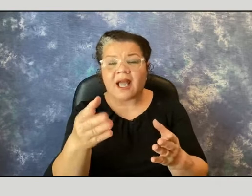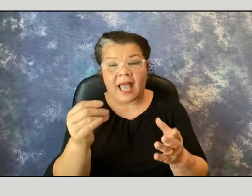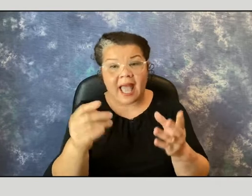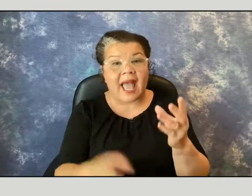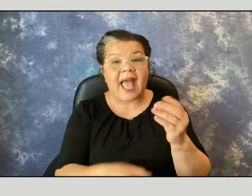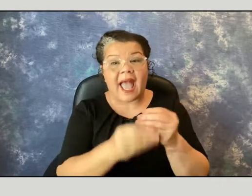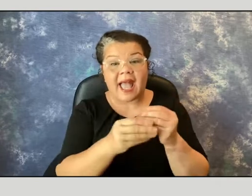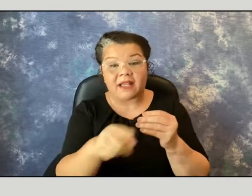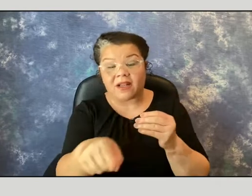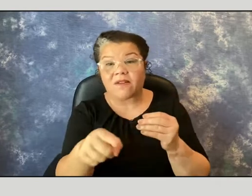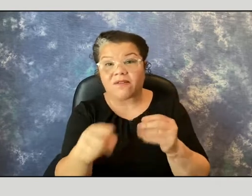Cane workers in Hawaii,